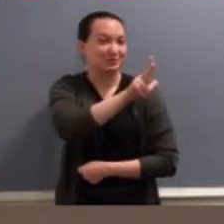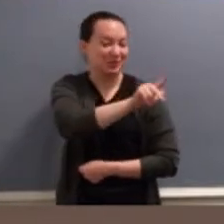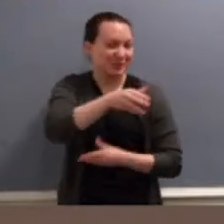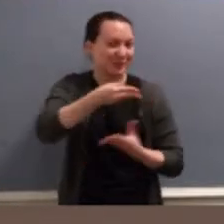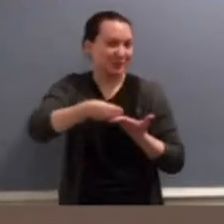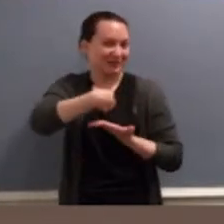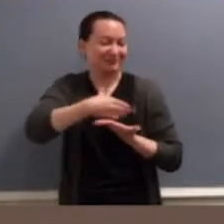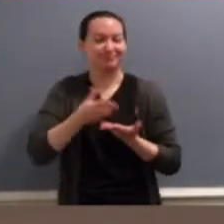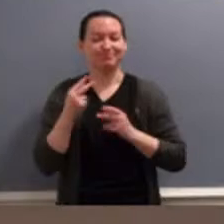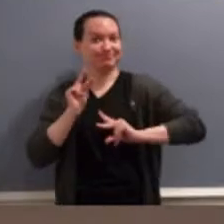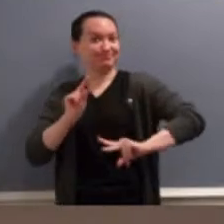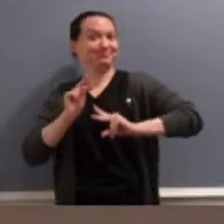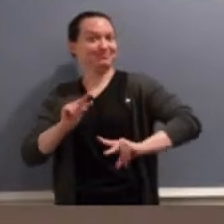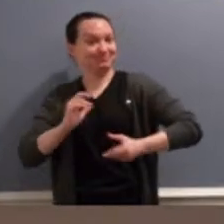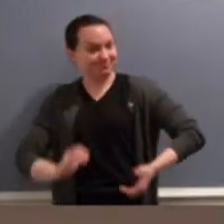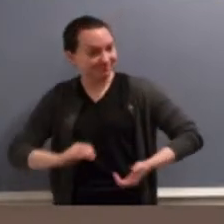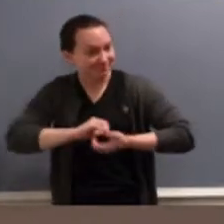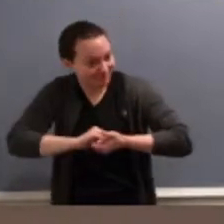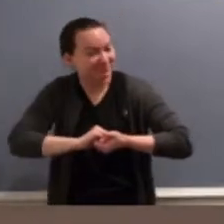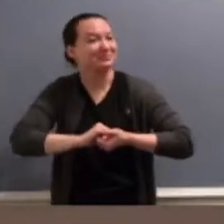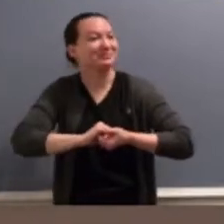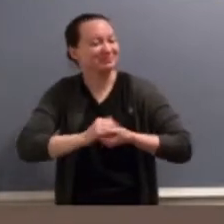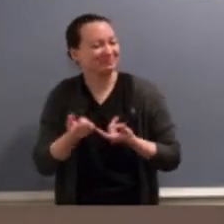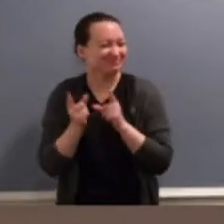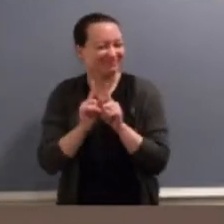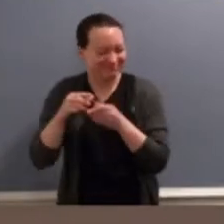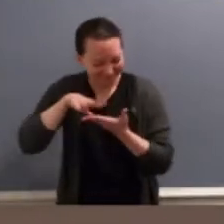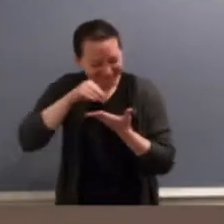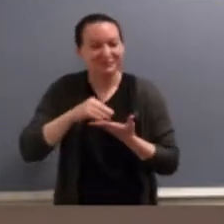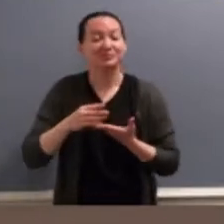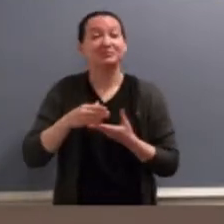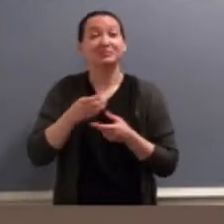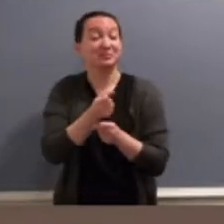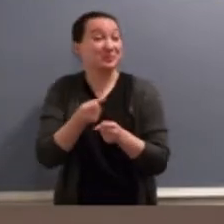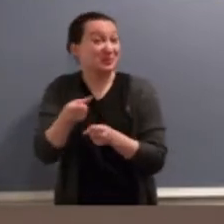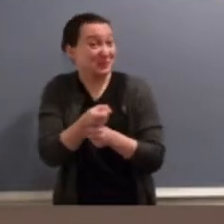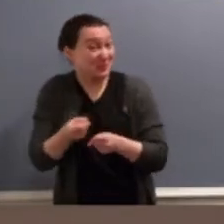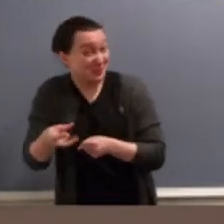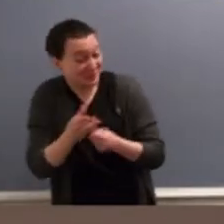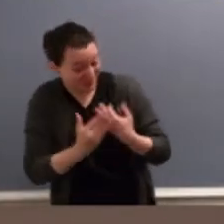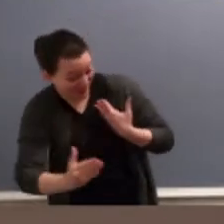we look forward to working right along with you in the coming years so we have a new model